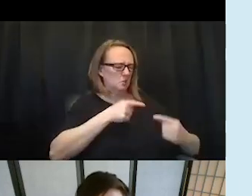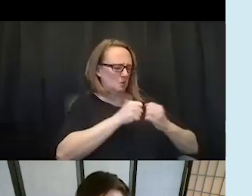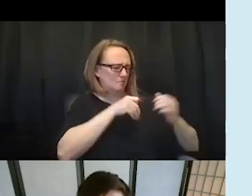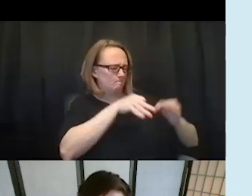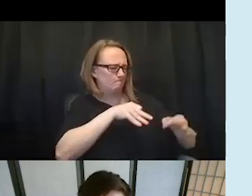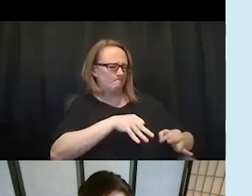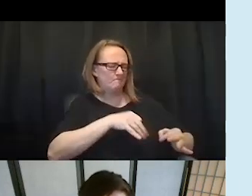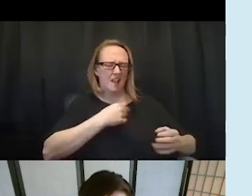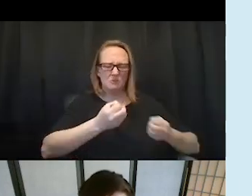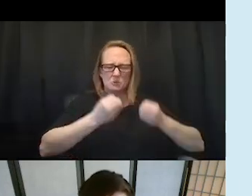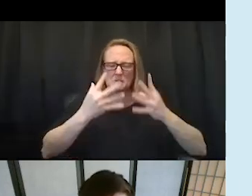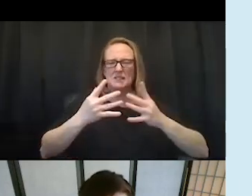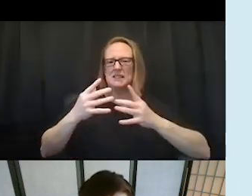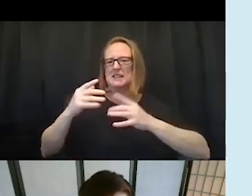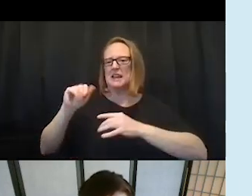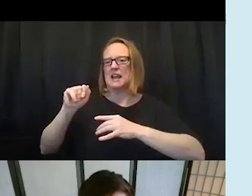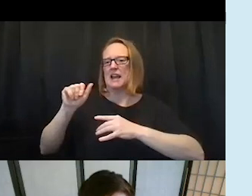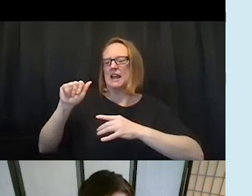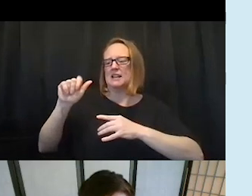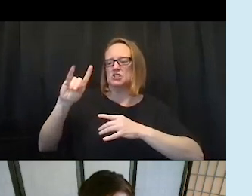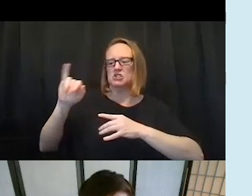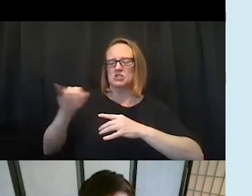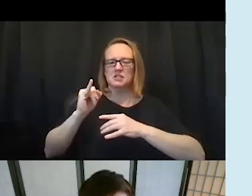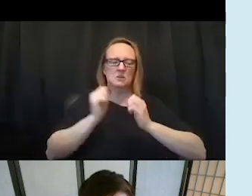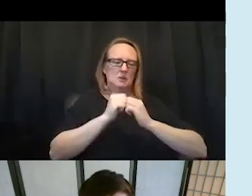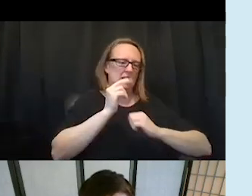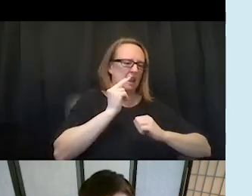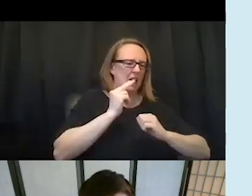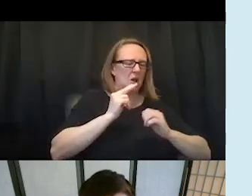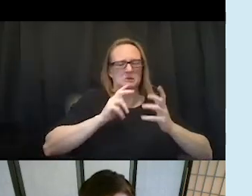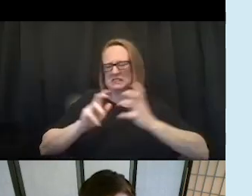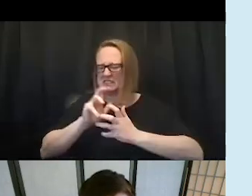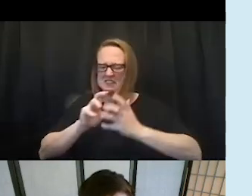many adjectives with my nouns while you blend in just the right measure of tomatoes and cayenne.